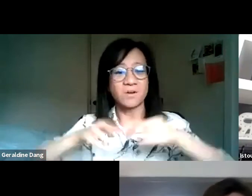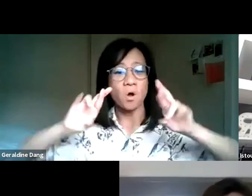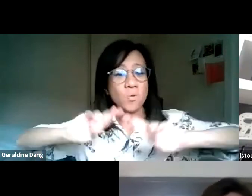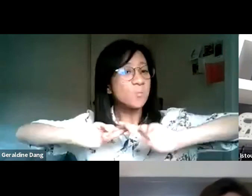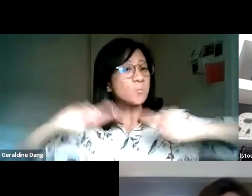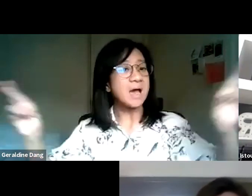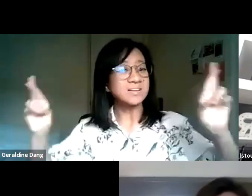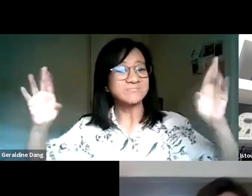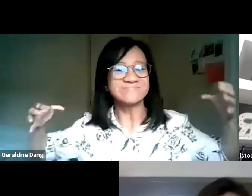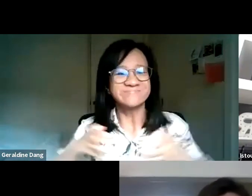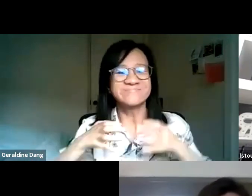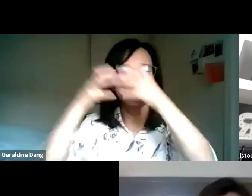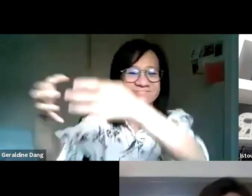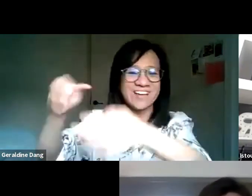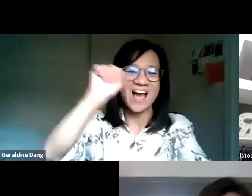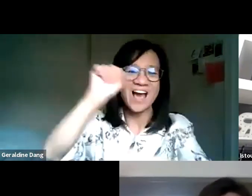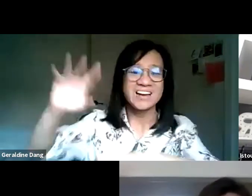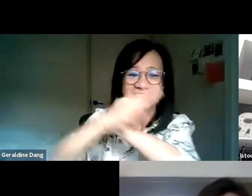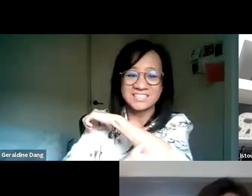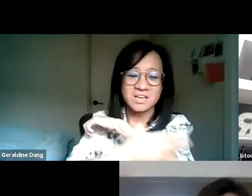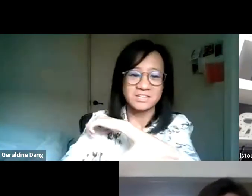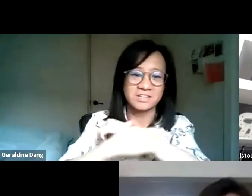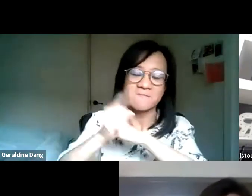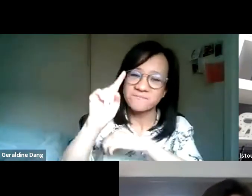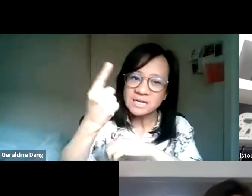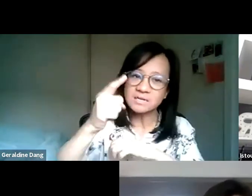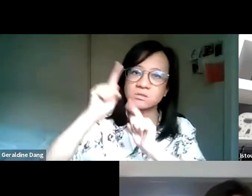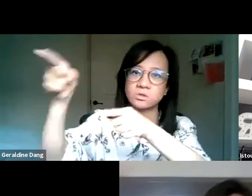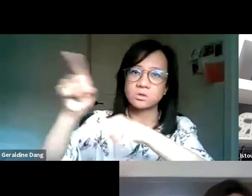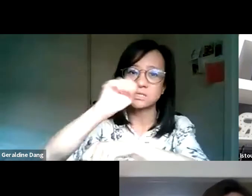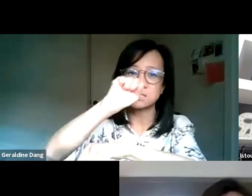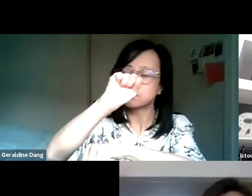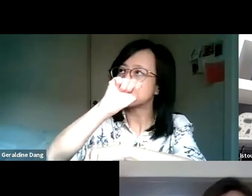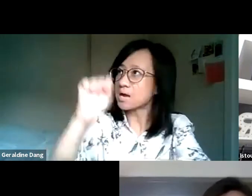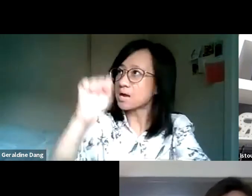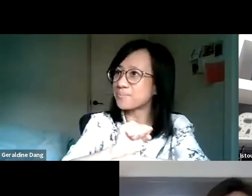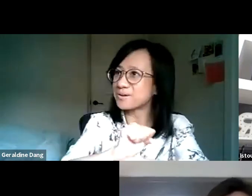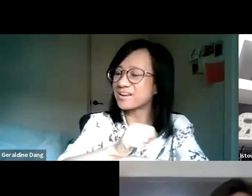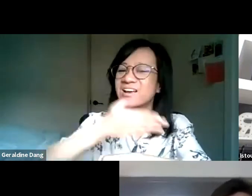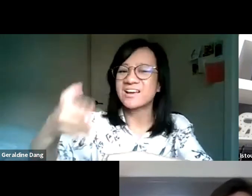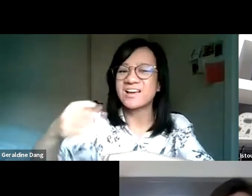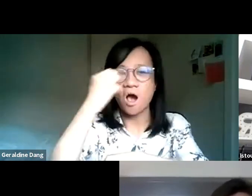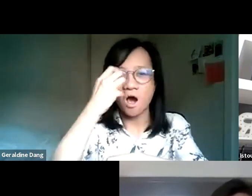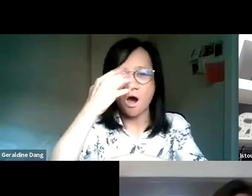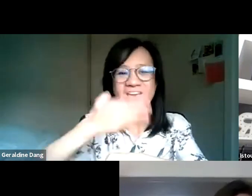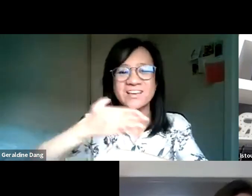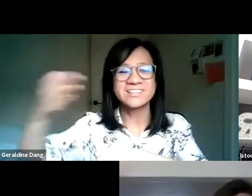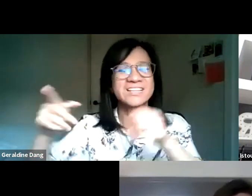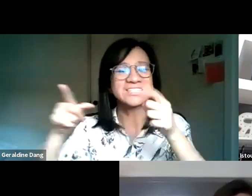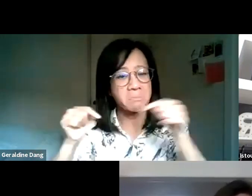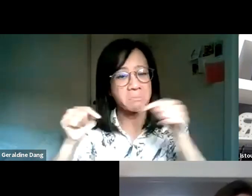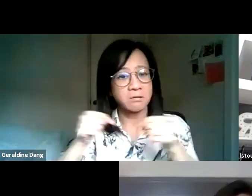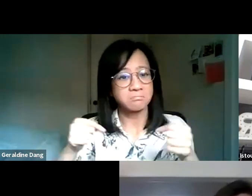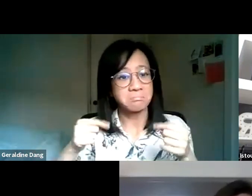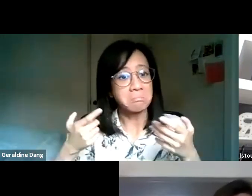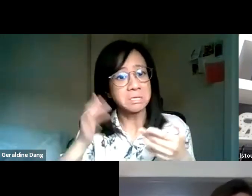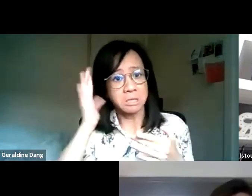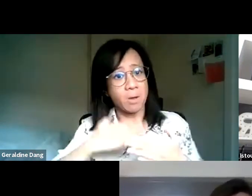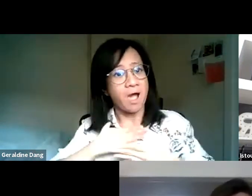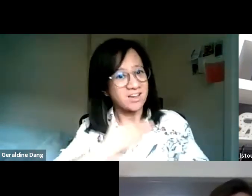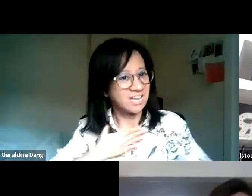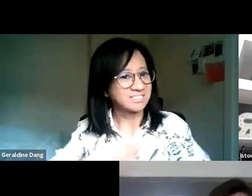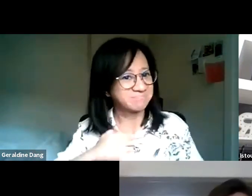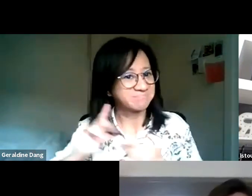bit more sense of what that was like, but also to bring hopefully my family would be